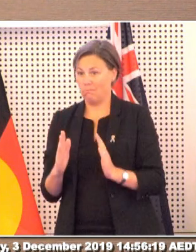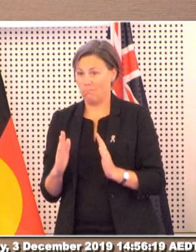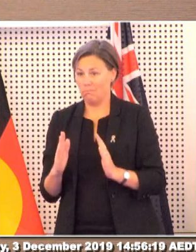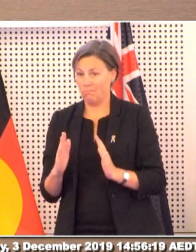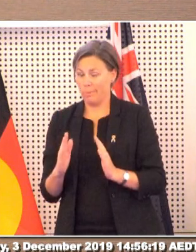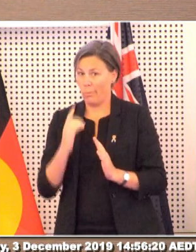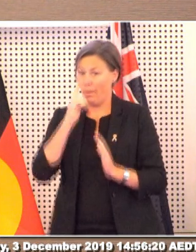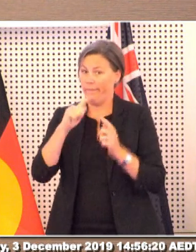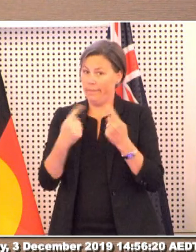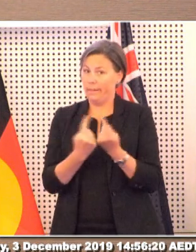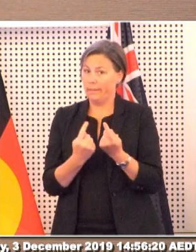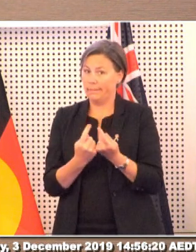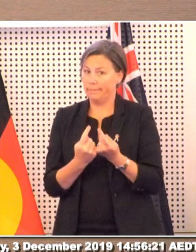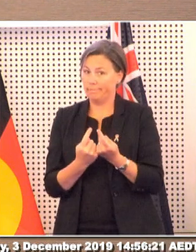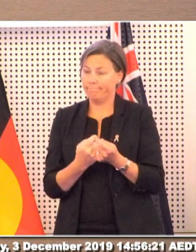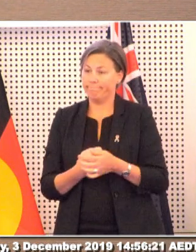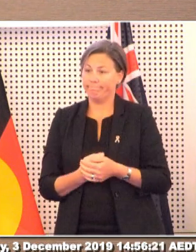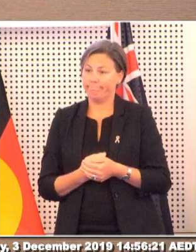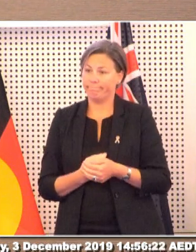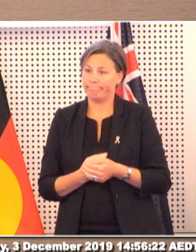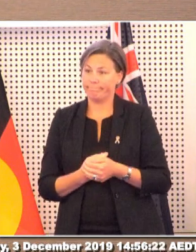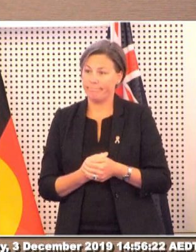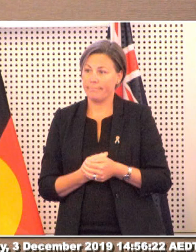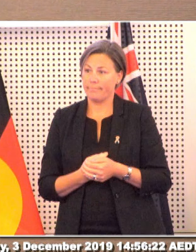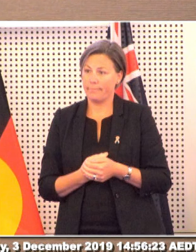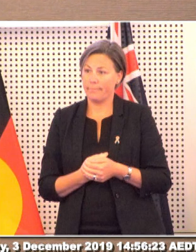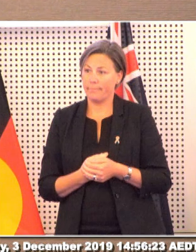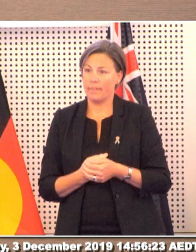is that they are closed environments.